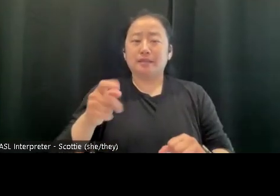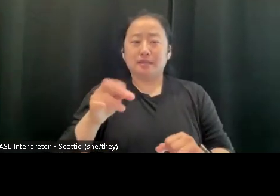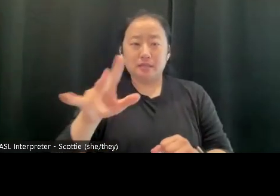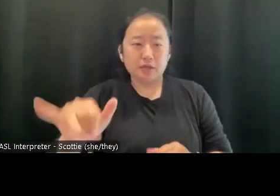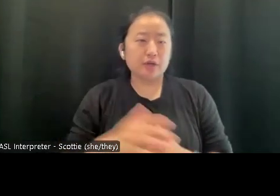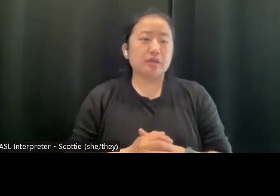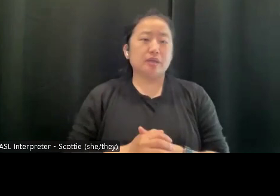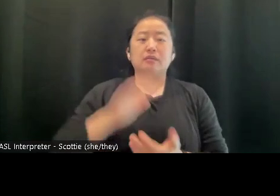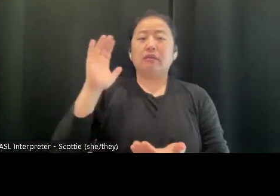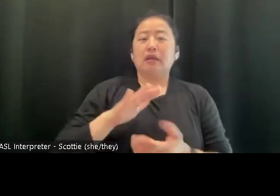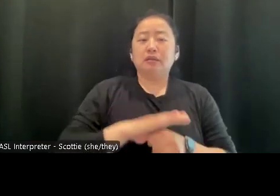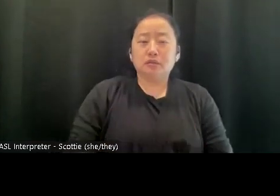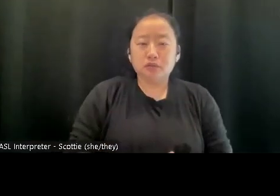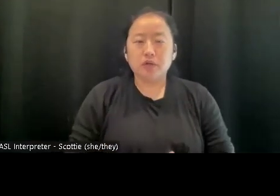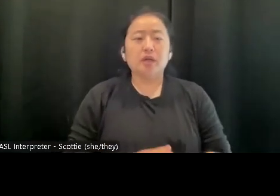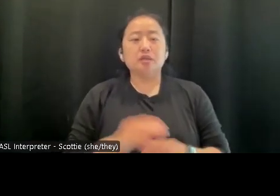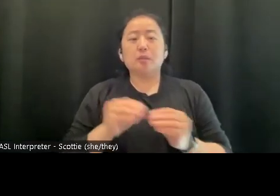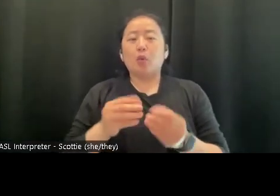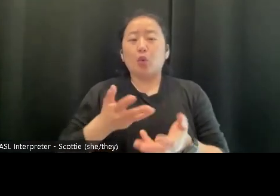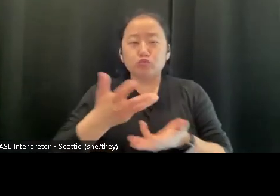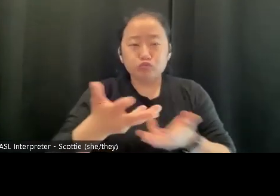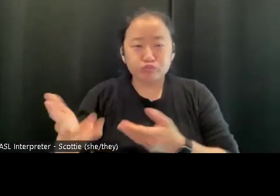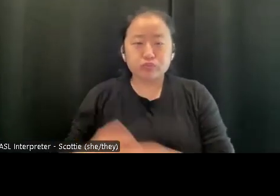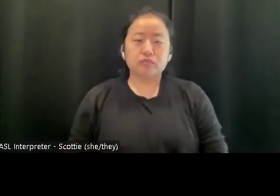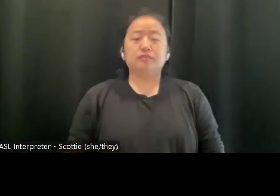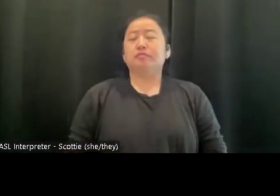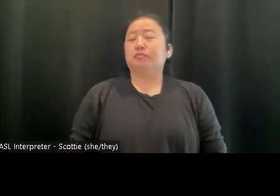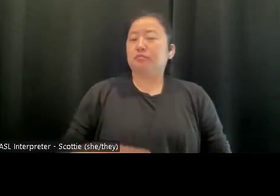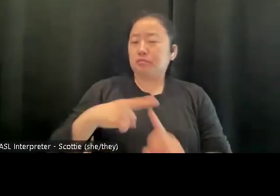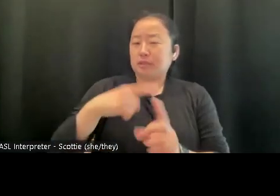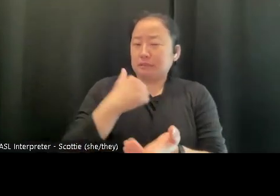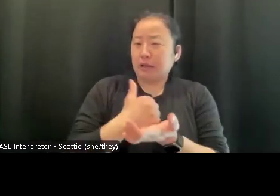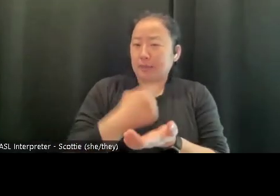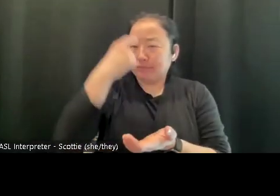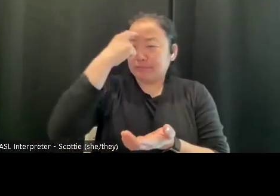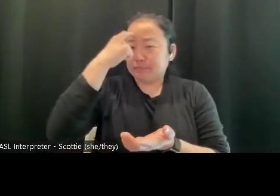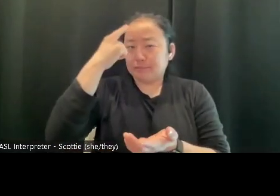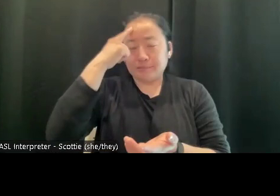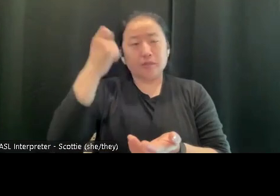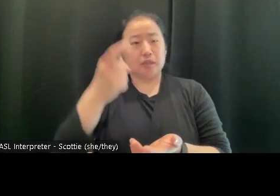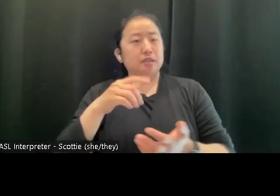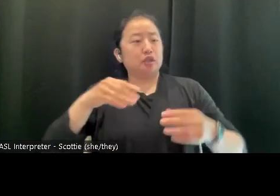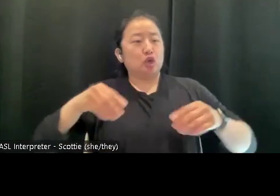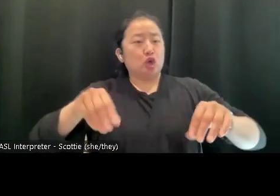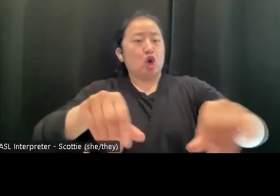It also contributes to improved mental well-being as gardening can be a source of joy and relaxation. Adaptive gardening works by using a variety